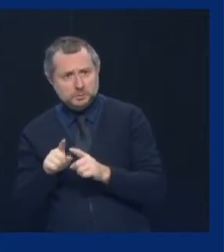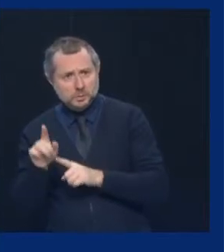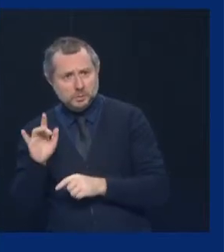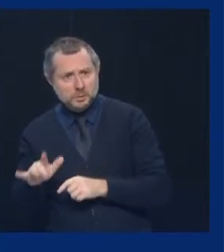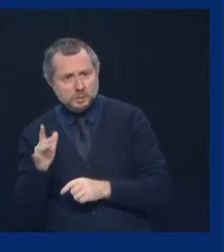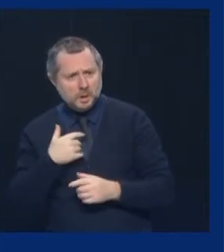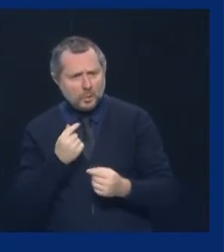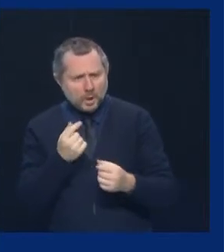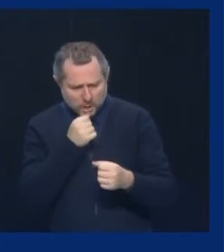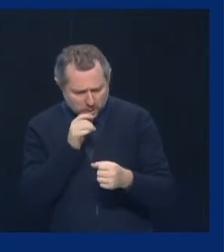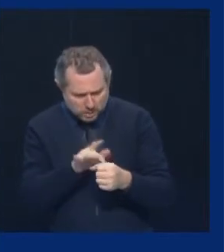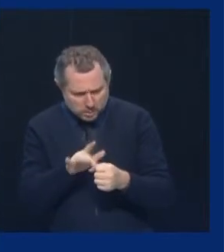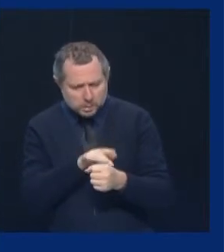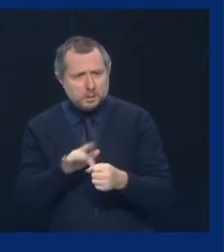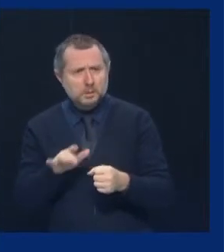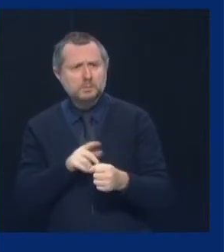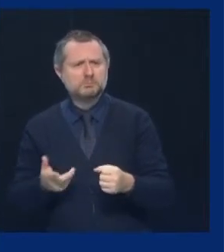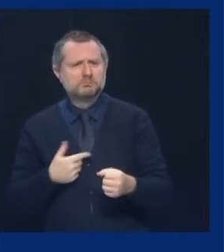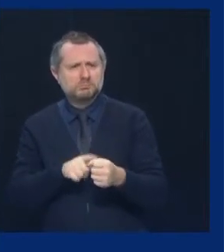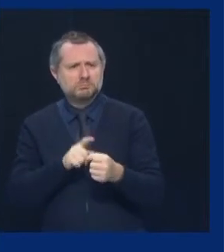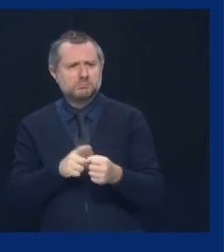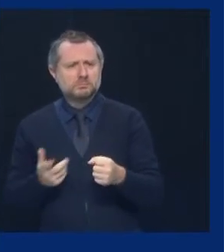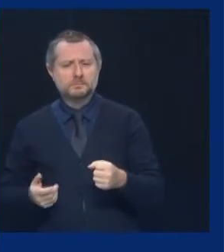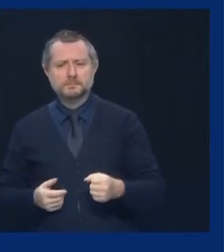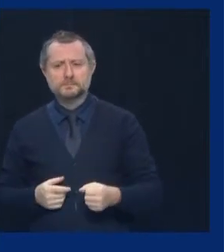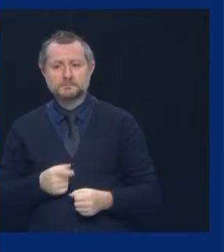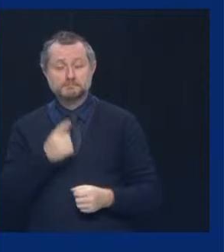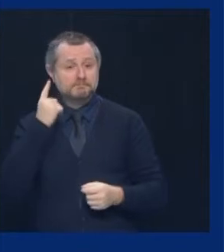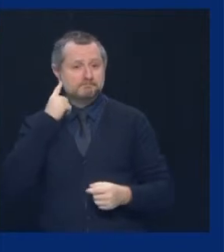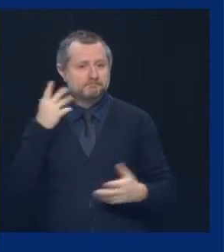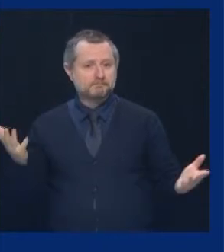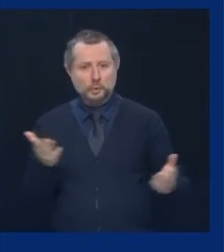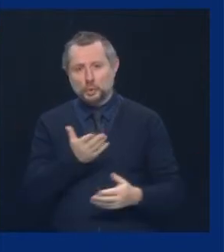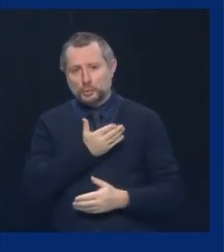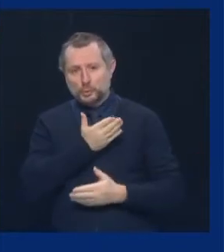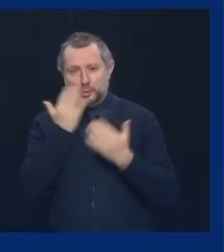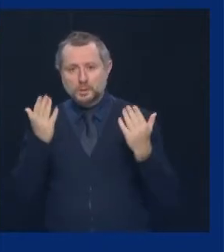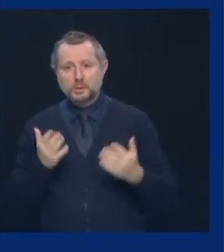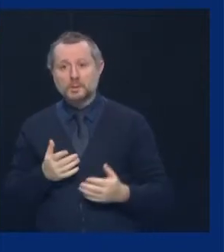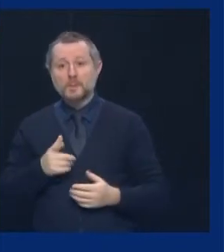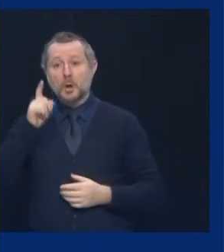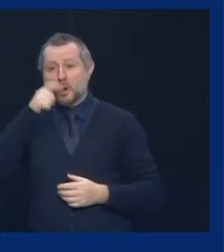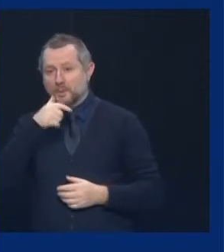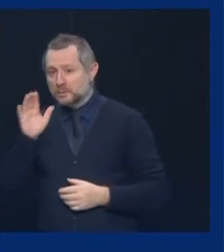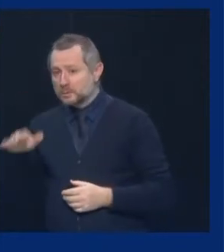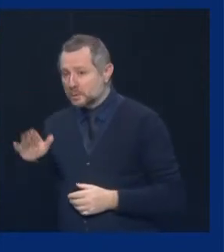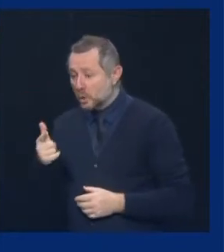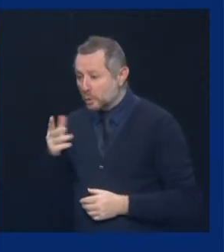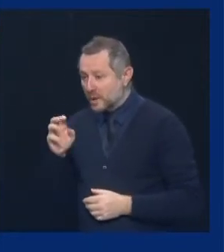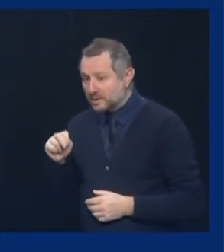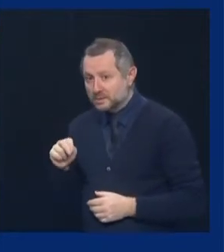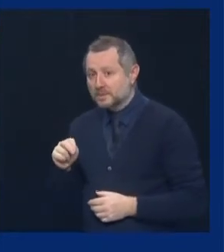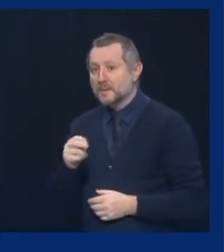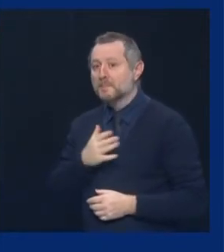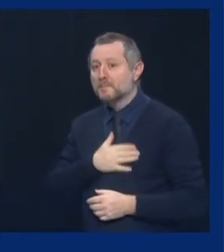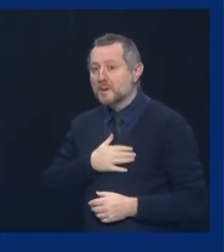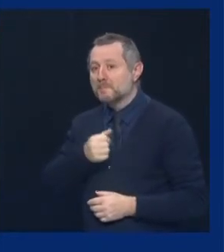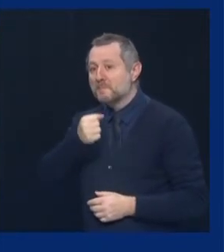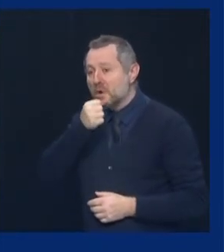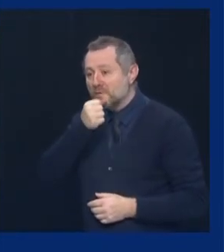PHONE?